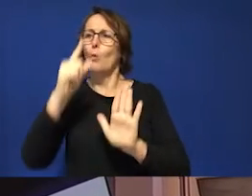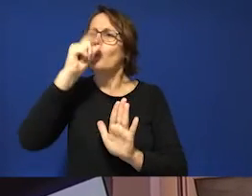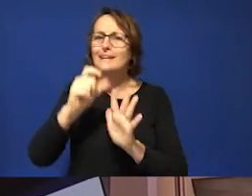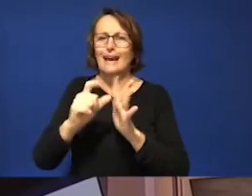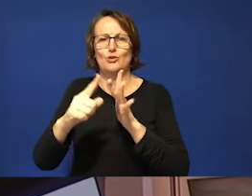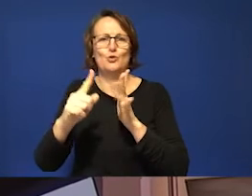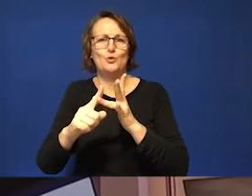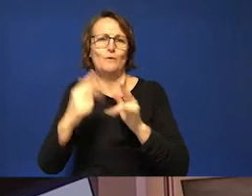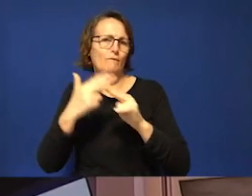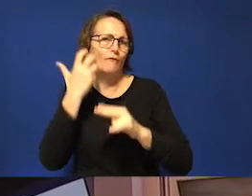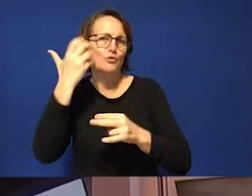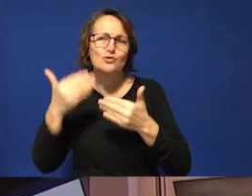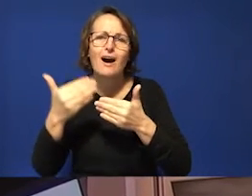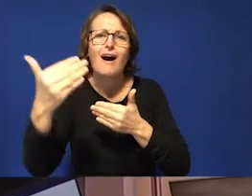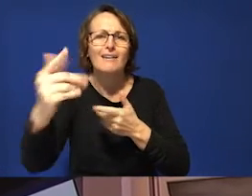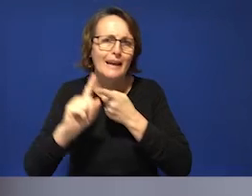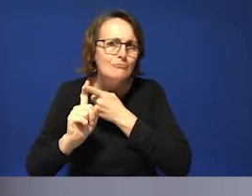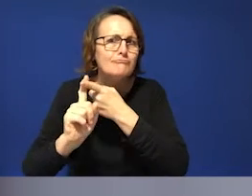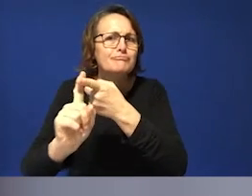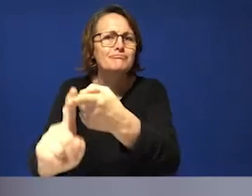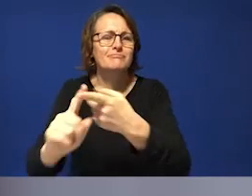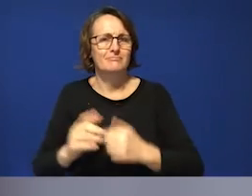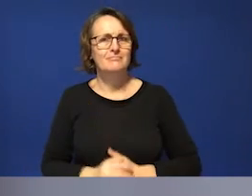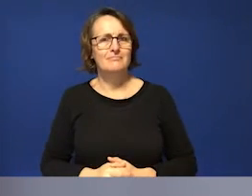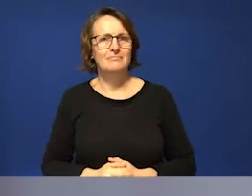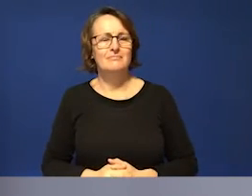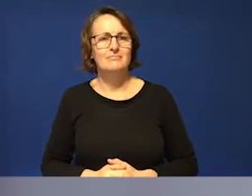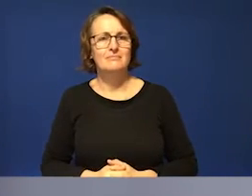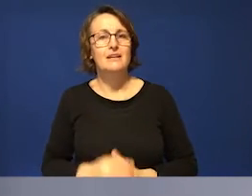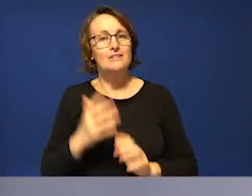to demonstrate what we can achieve,